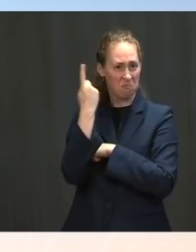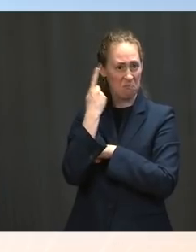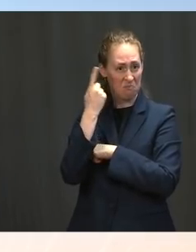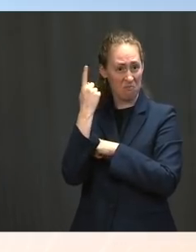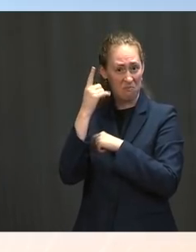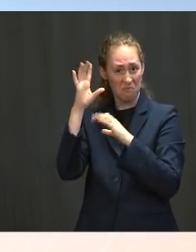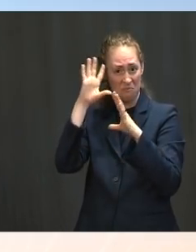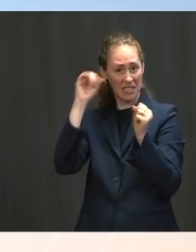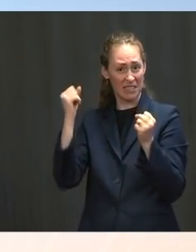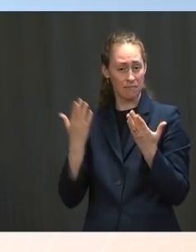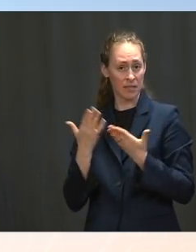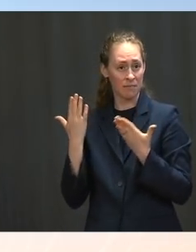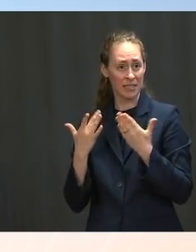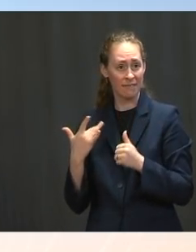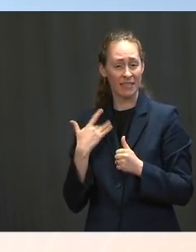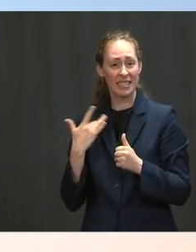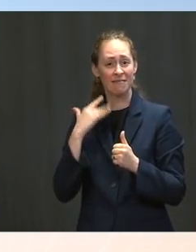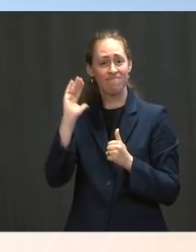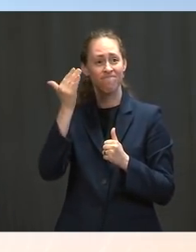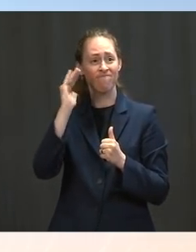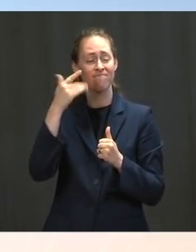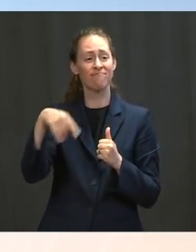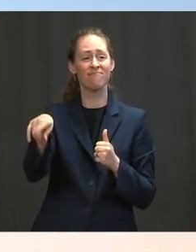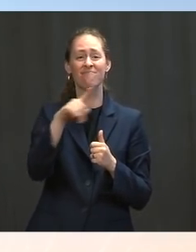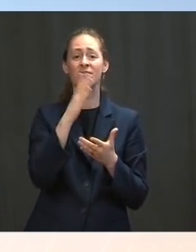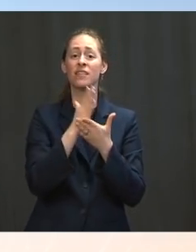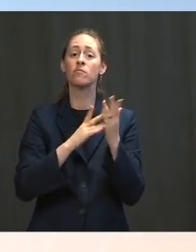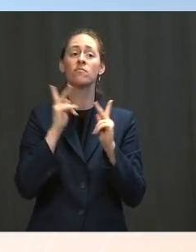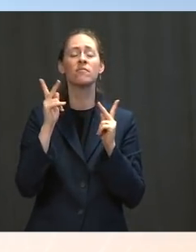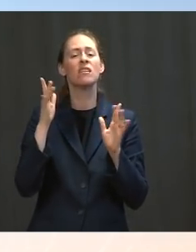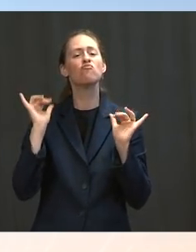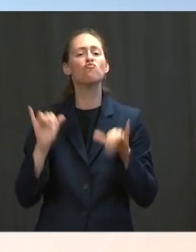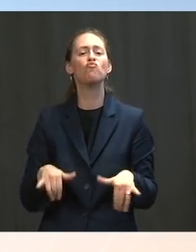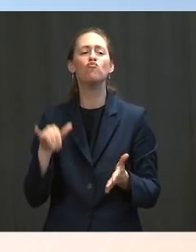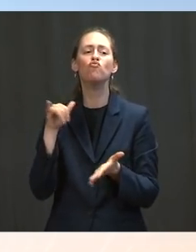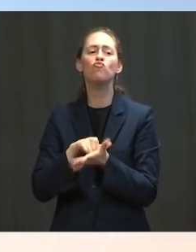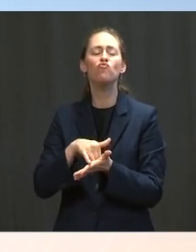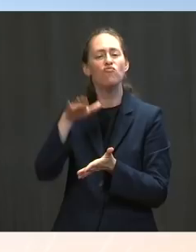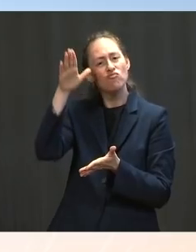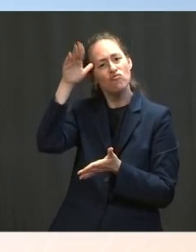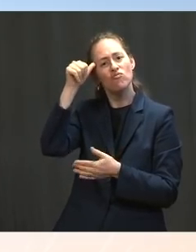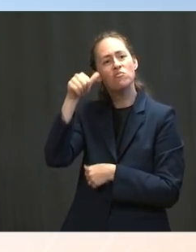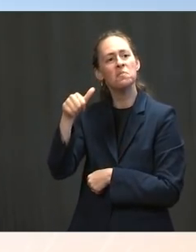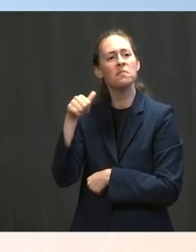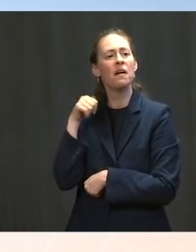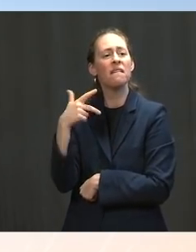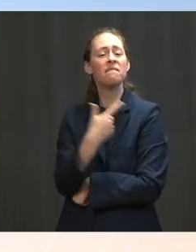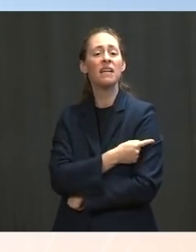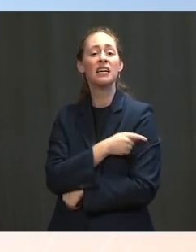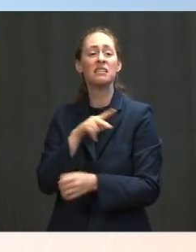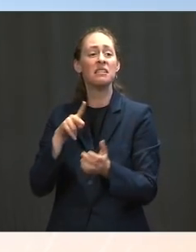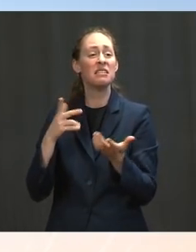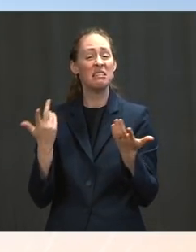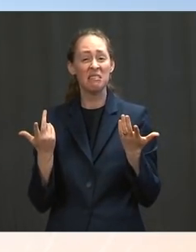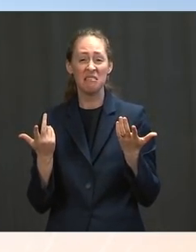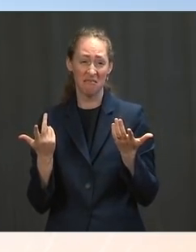that people who have not been vaccinated are choosing not to, and then -- that the administration will stop, sort of, you know, throwing money at them or giving speeches encouraging them